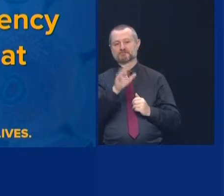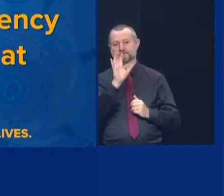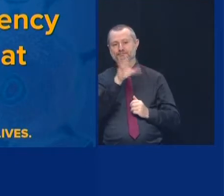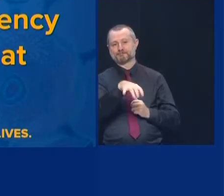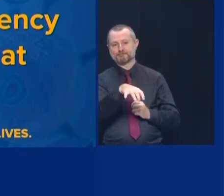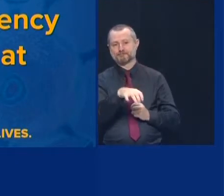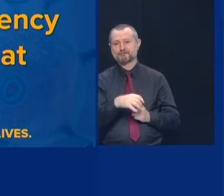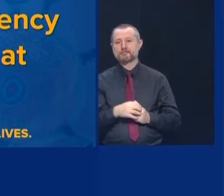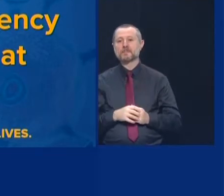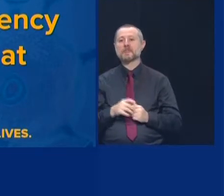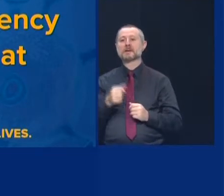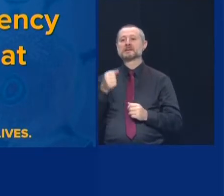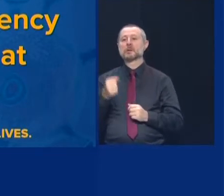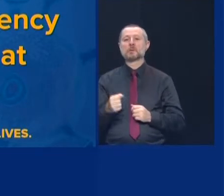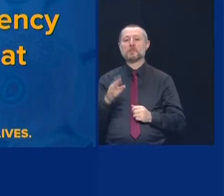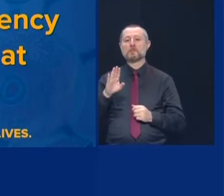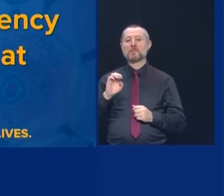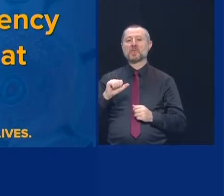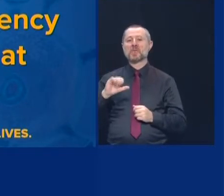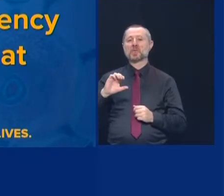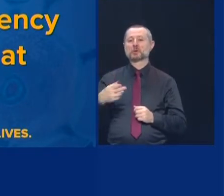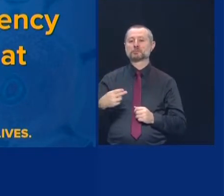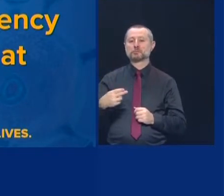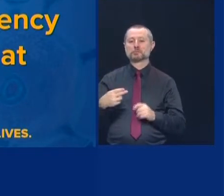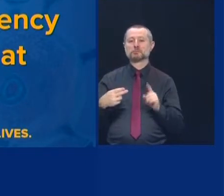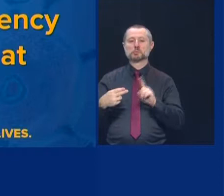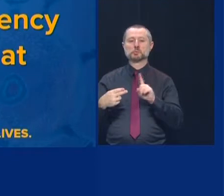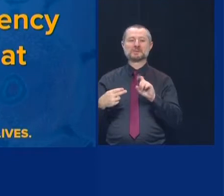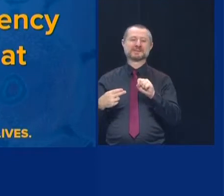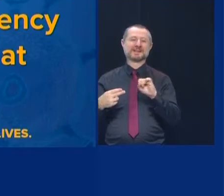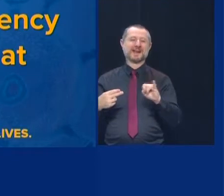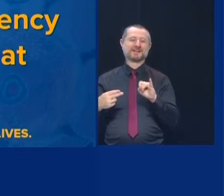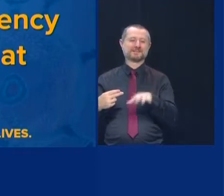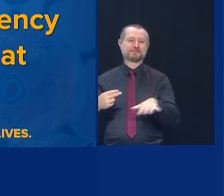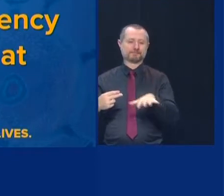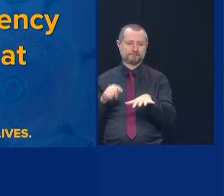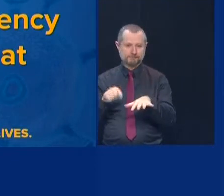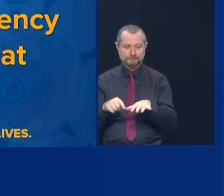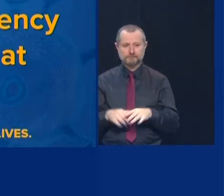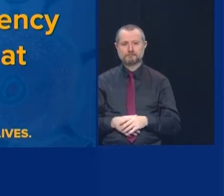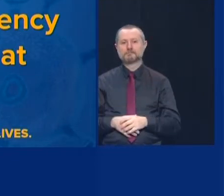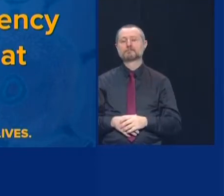AND WE'RE GOING TO OPEN AN EMERGENCY COVID PATIENT FACILITY